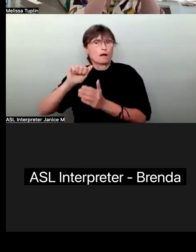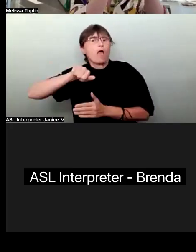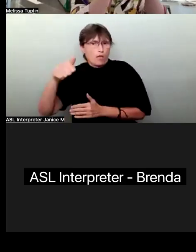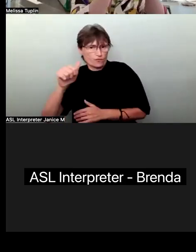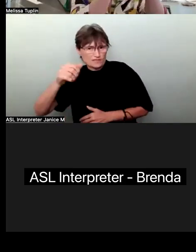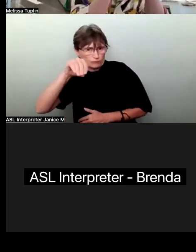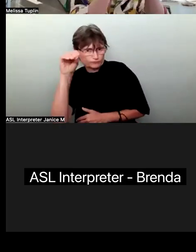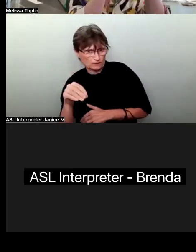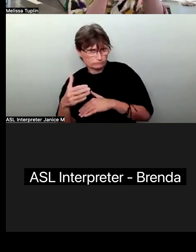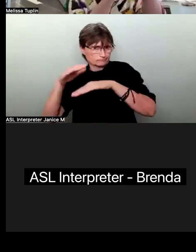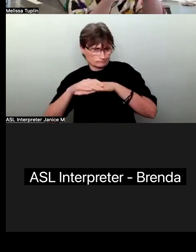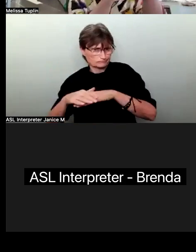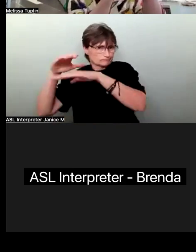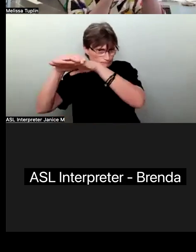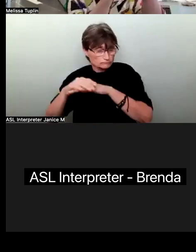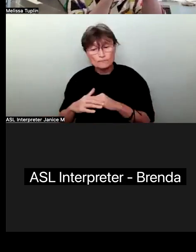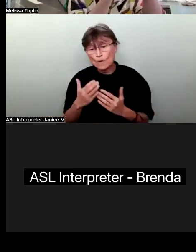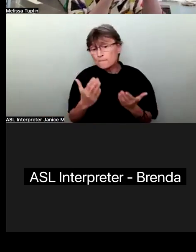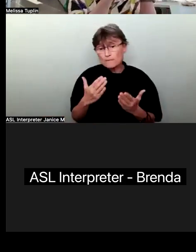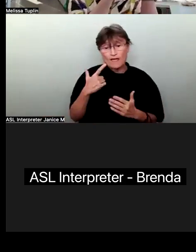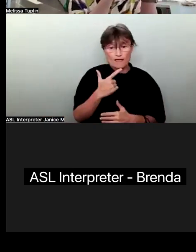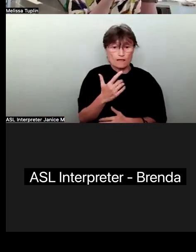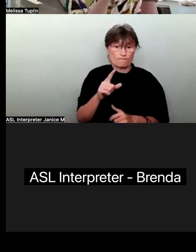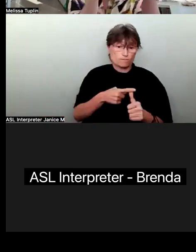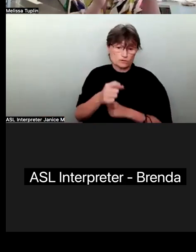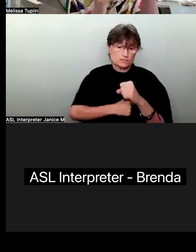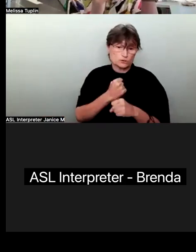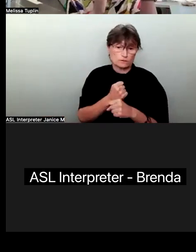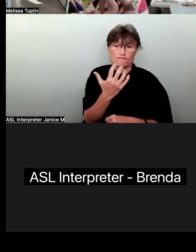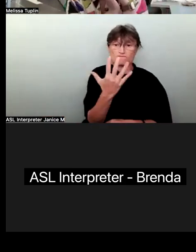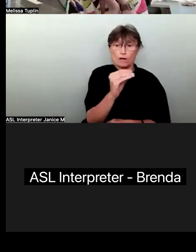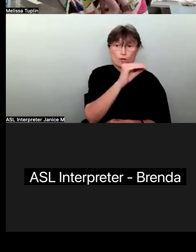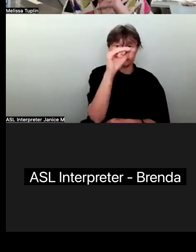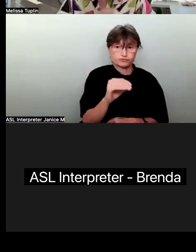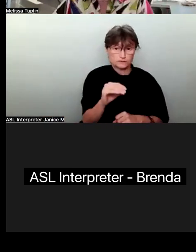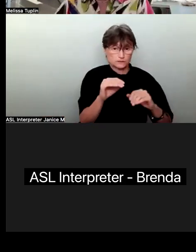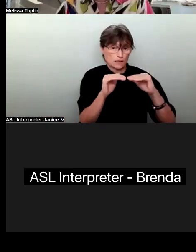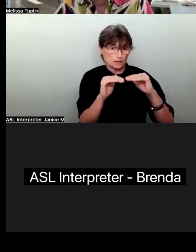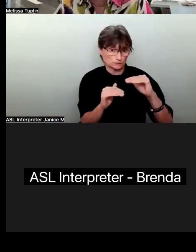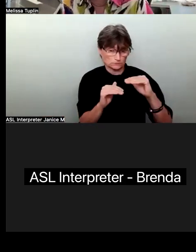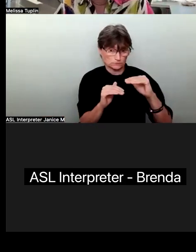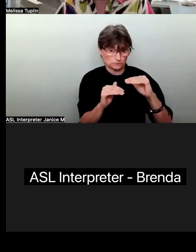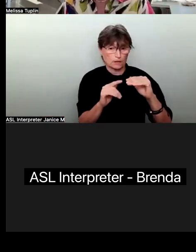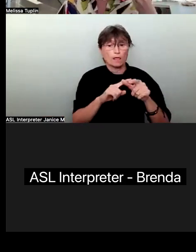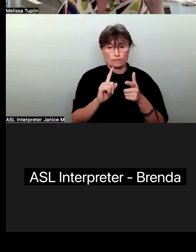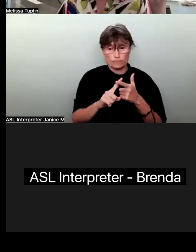might receive a 5 per cent decrease in year one, an additional 10 per cent decrease in year two,